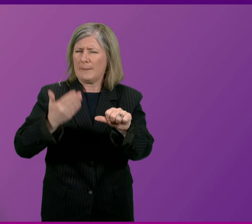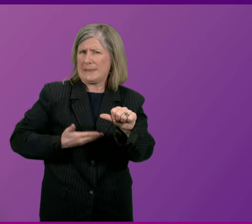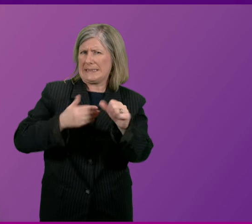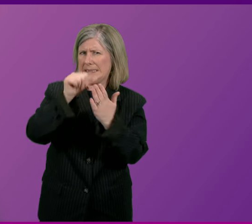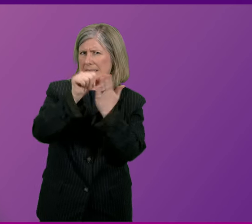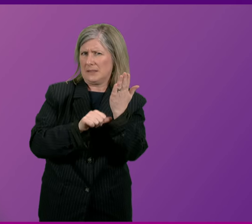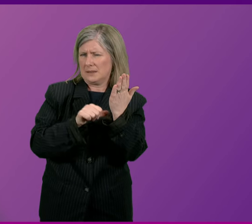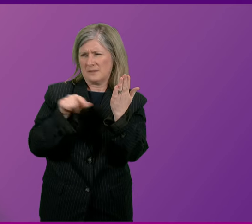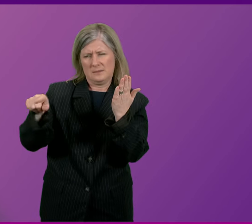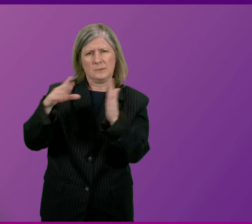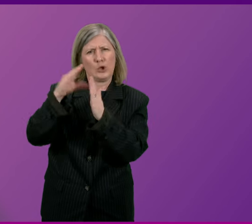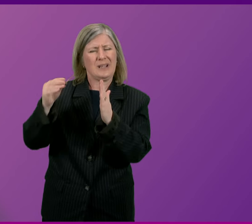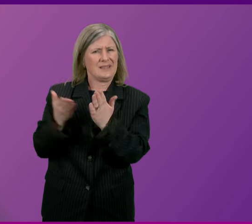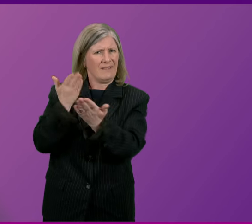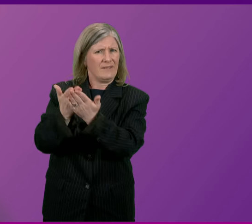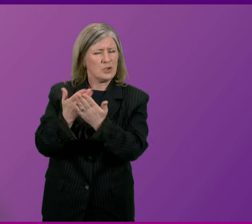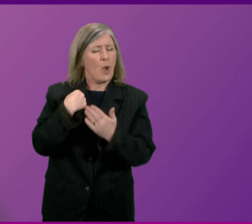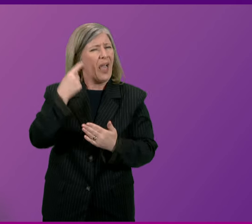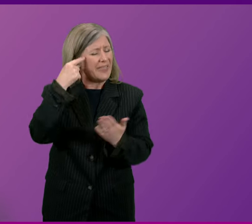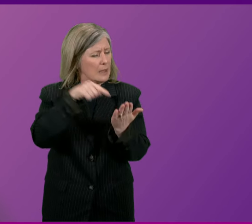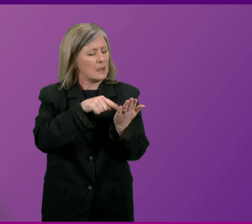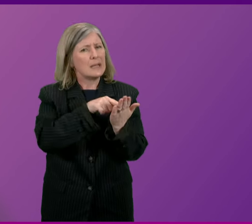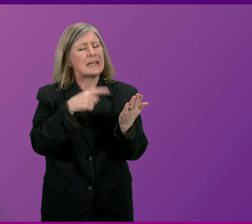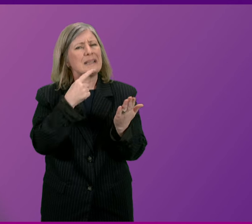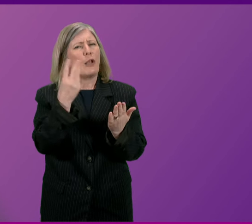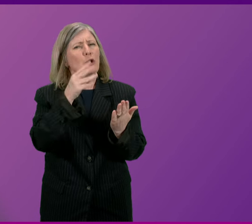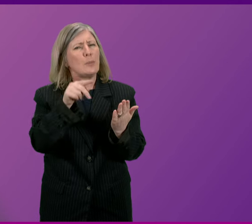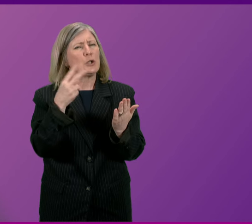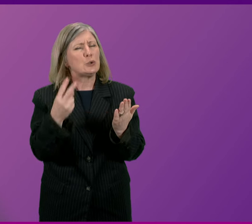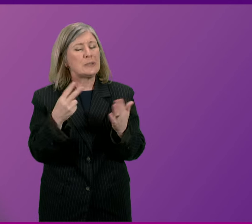under rule 13.2, any minister or member of the Government, including the law officers,